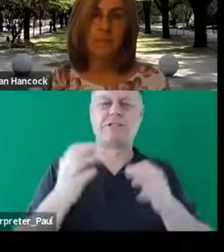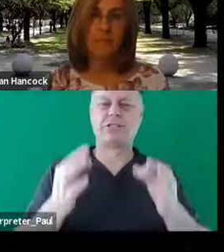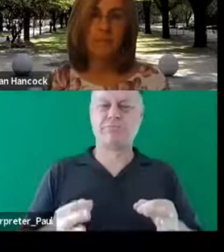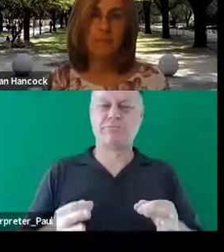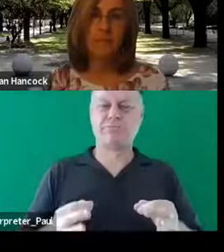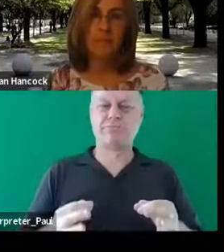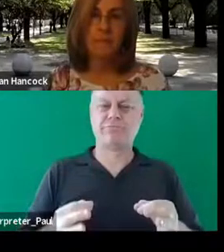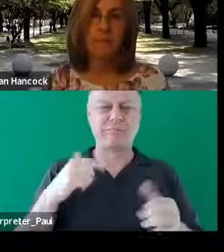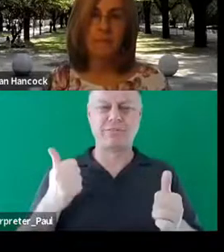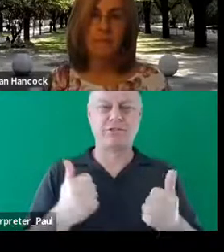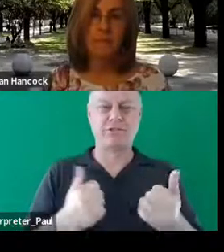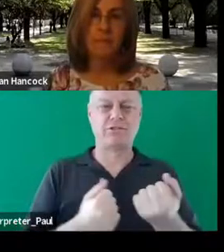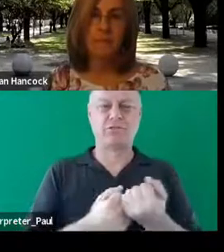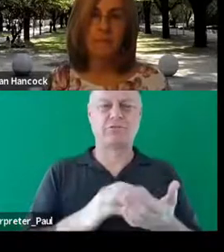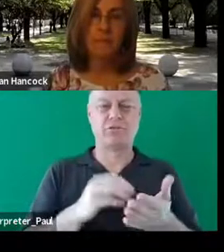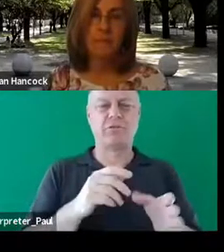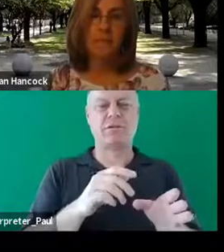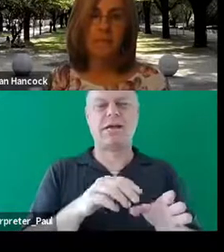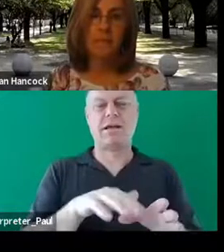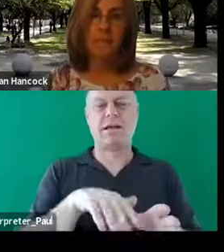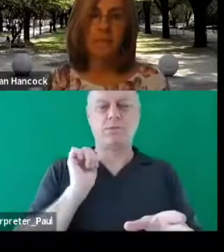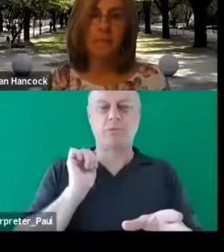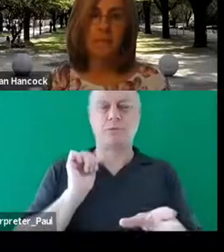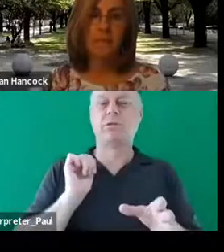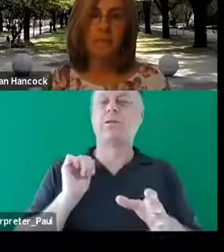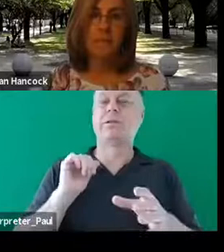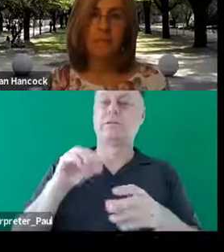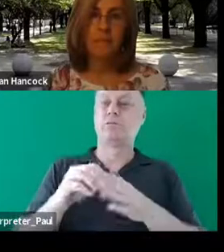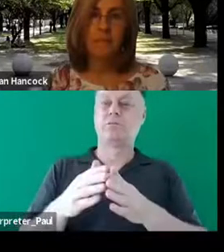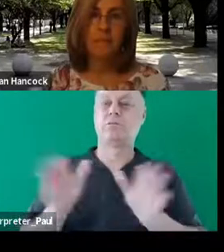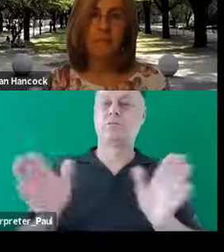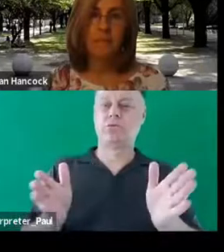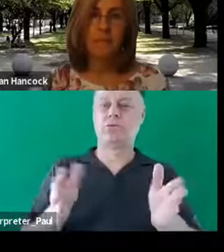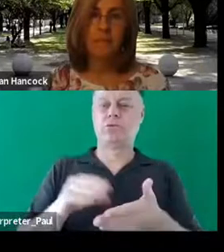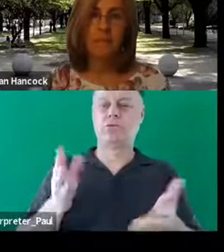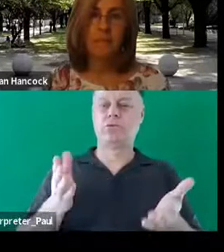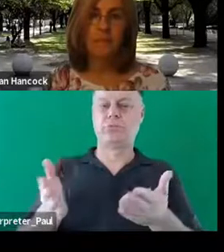support services and into our broader students’ portfolio. So we are funded under Meet-Up,